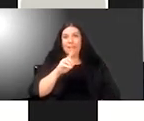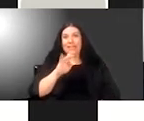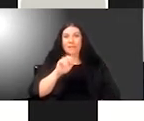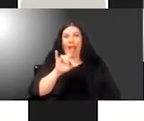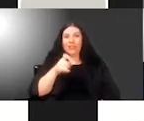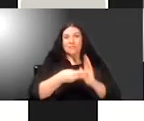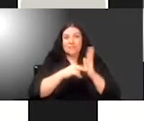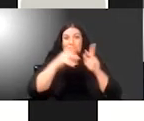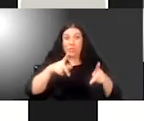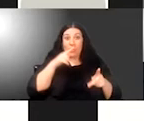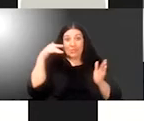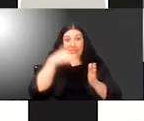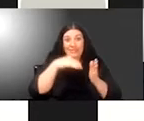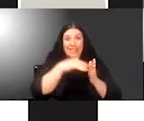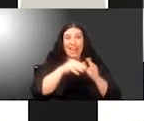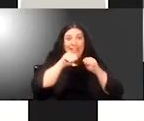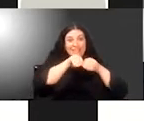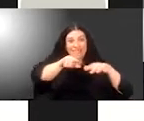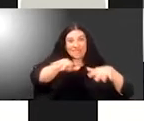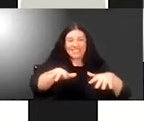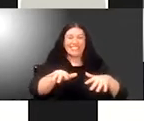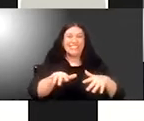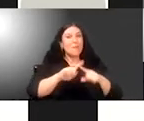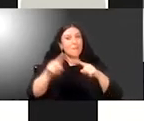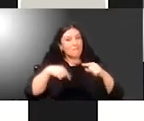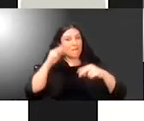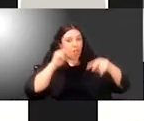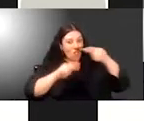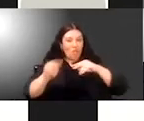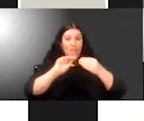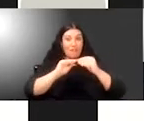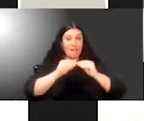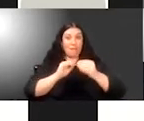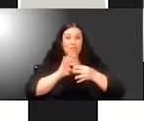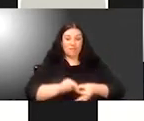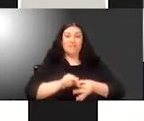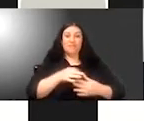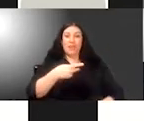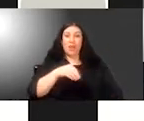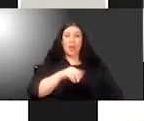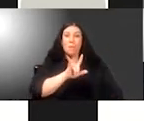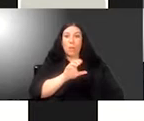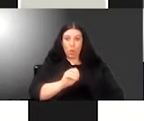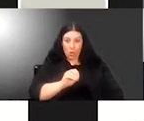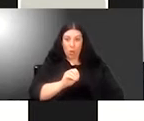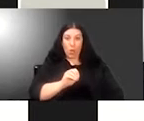But I've been looking at some of the data around polio and epidemics of polio over the 1800s and 1900s. The numbers were pretty significant, percentage-wise of disabled people who -- I'm sorry, people who contracted polio who died.